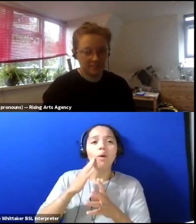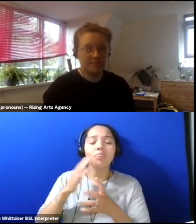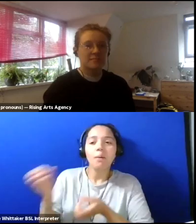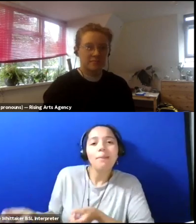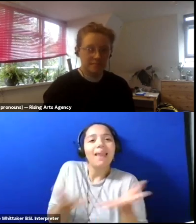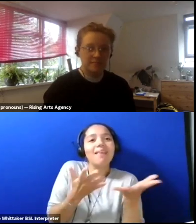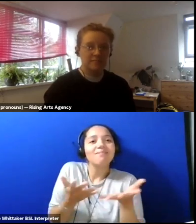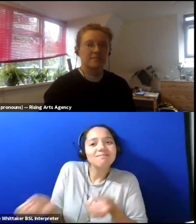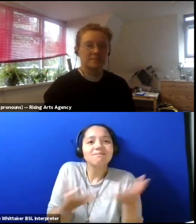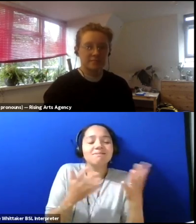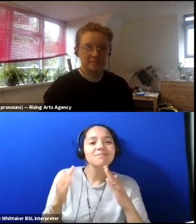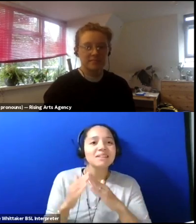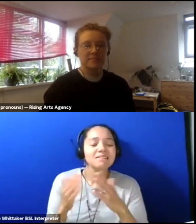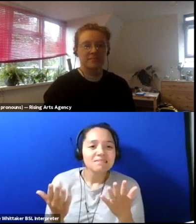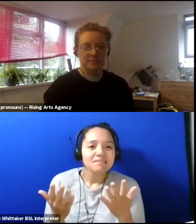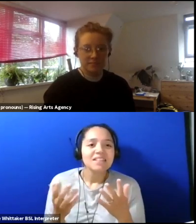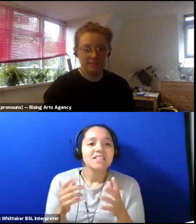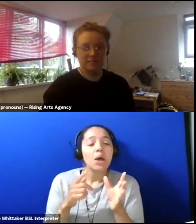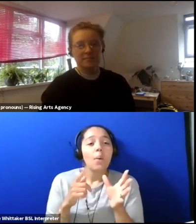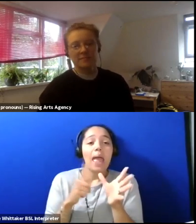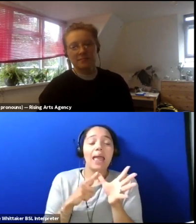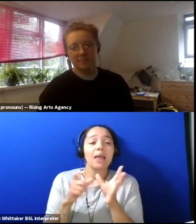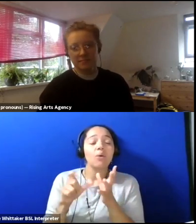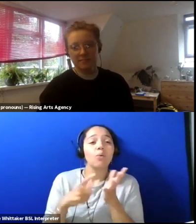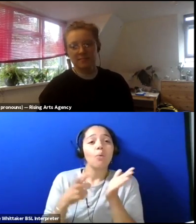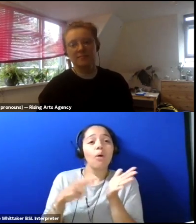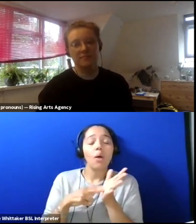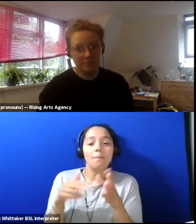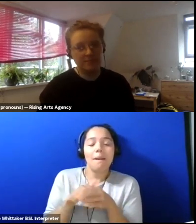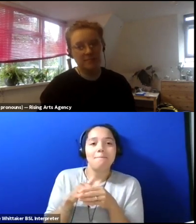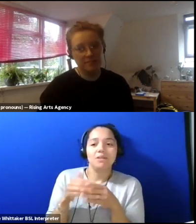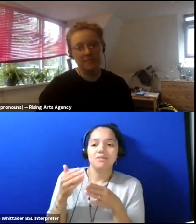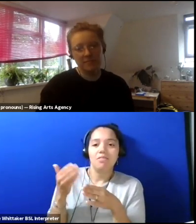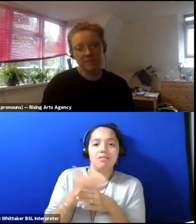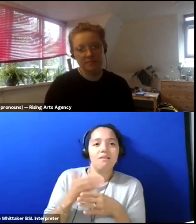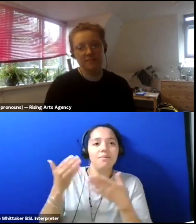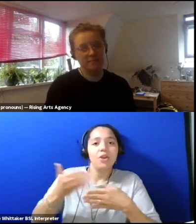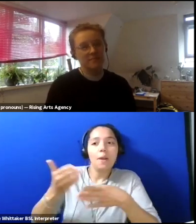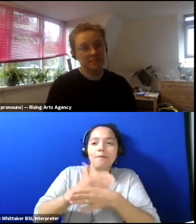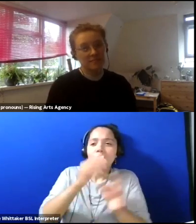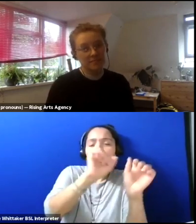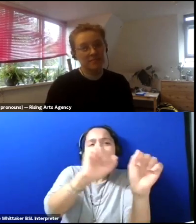So ACORN members, the night before, doorknocked on the street and said, 'oh,